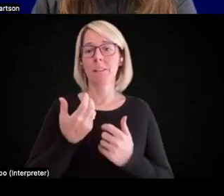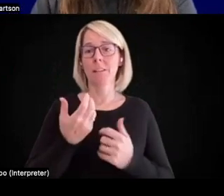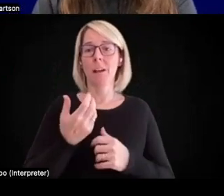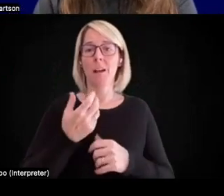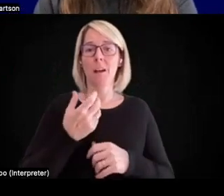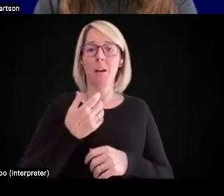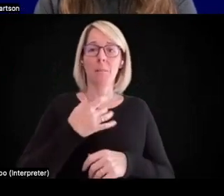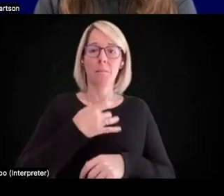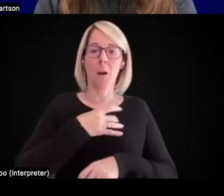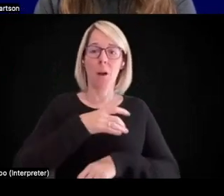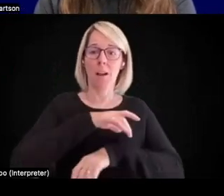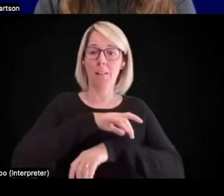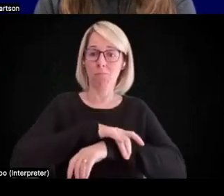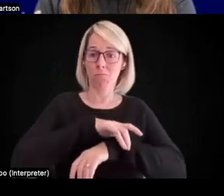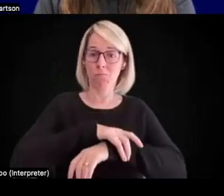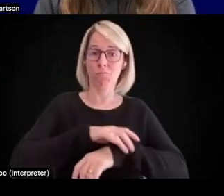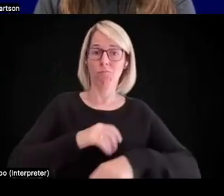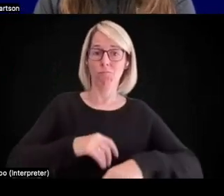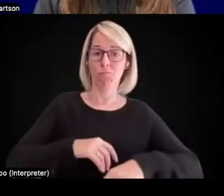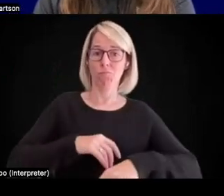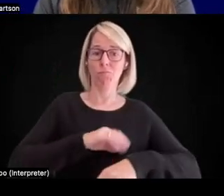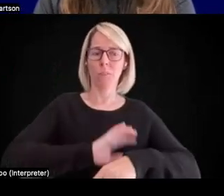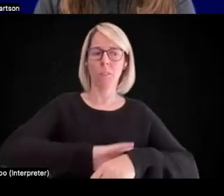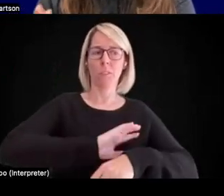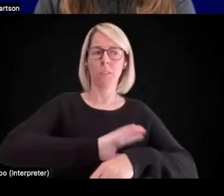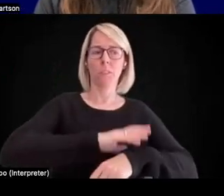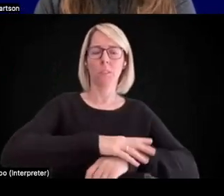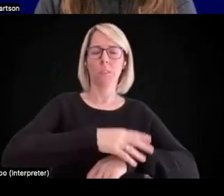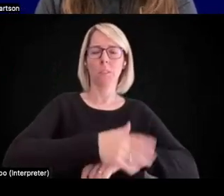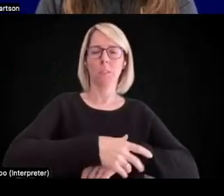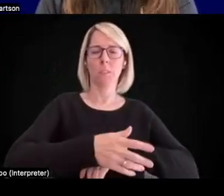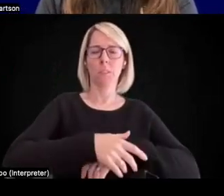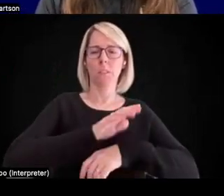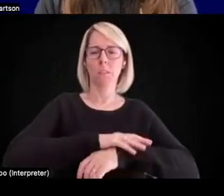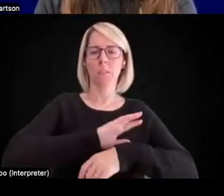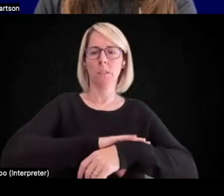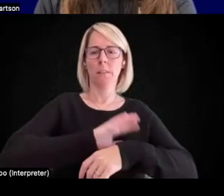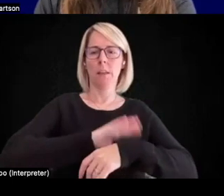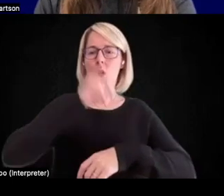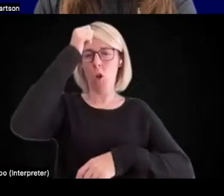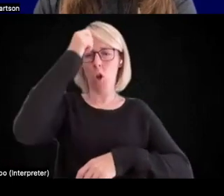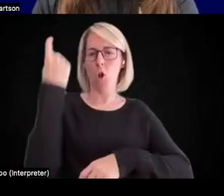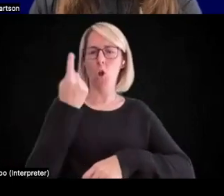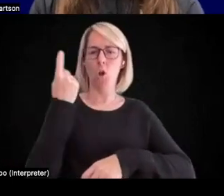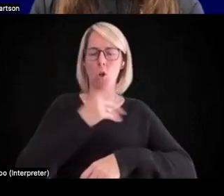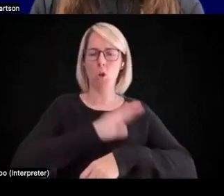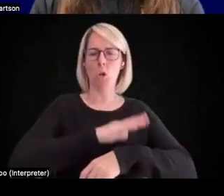just offering that there, like "Feel this strange thing about me, feel this unique thing about me",